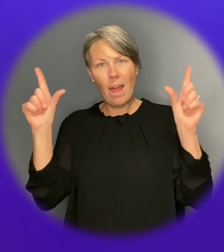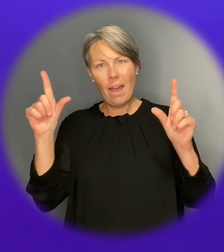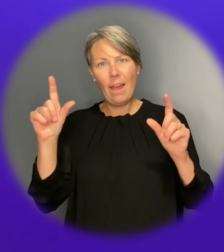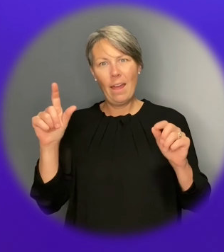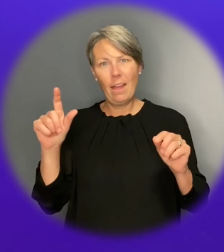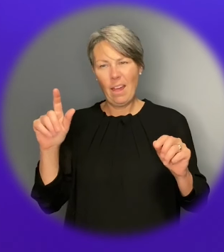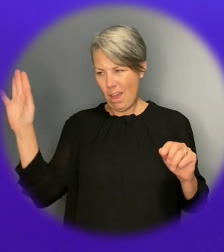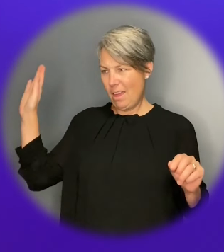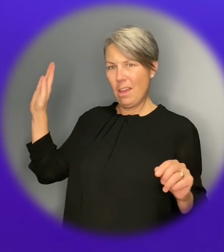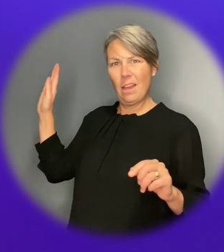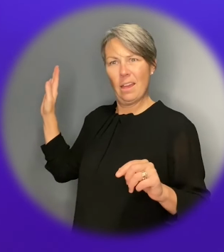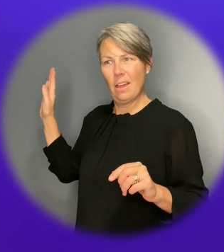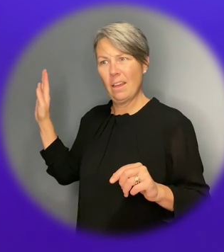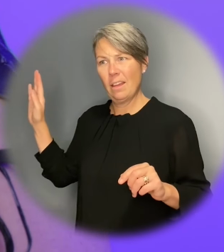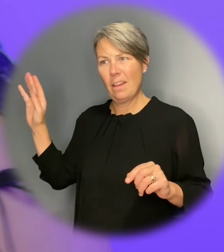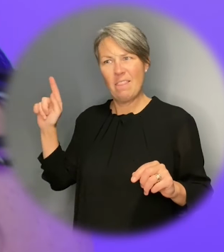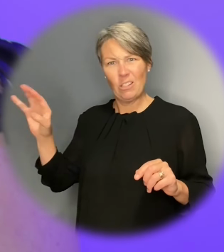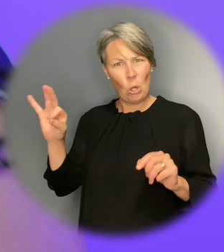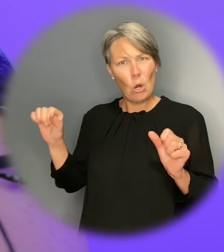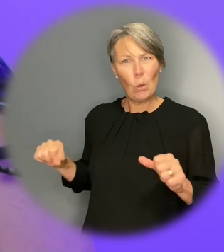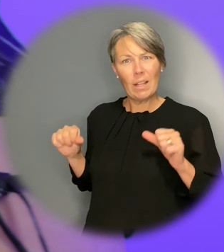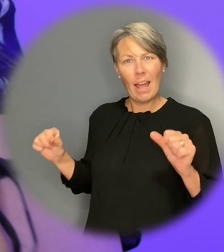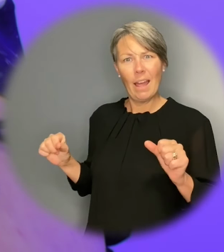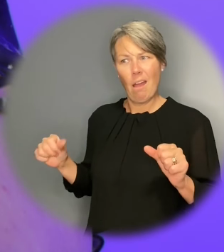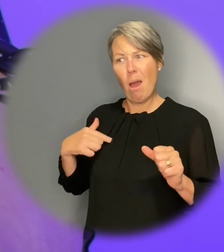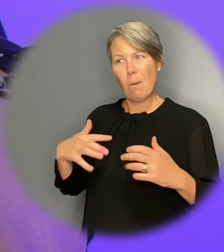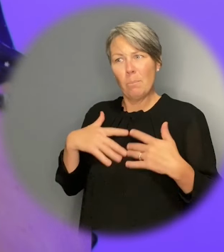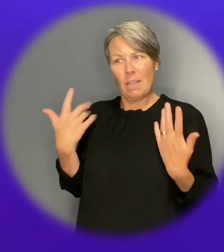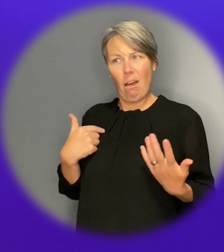hey this thing wasn't okay. I'm allowed to be upset about that happening. What